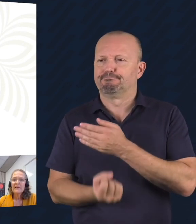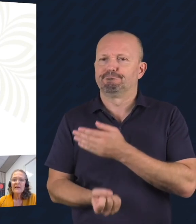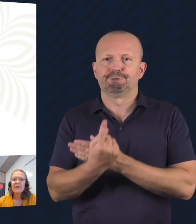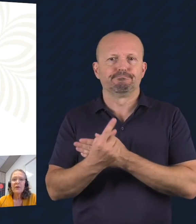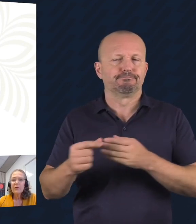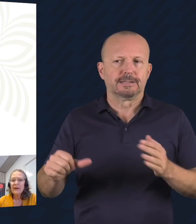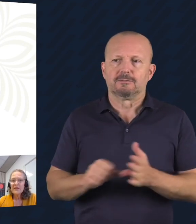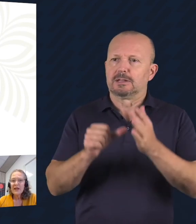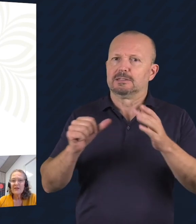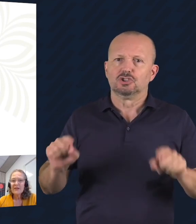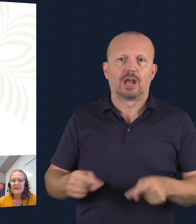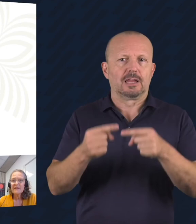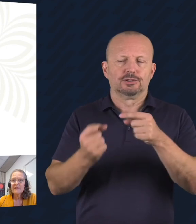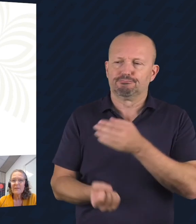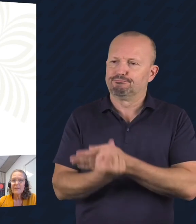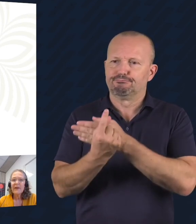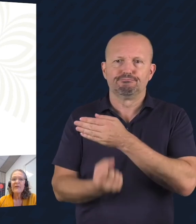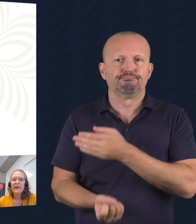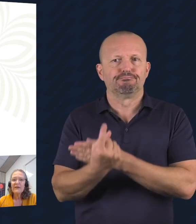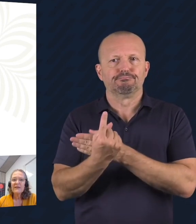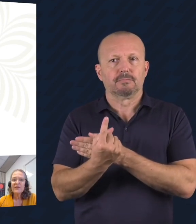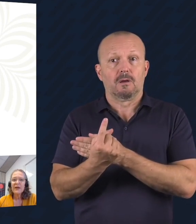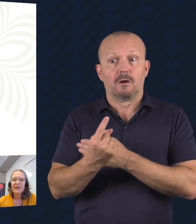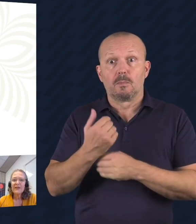There are always challenges and for every situation,